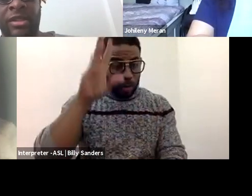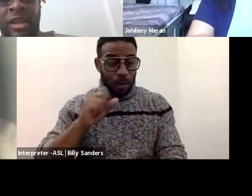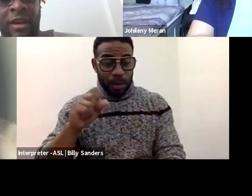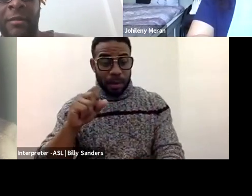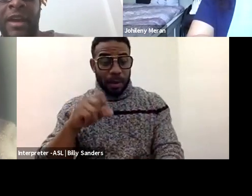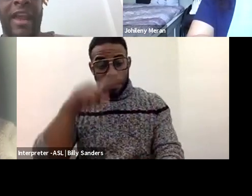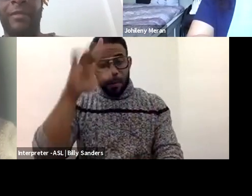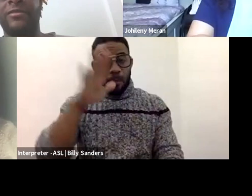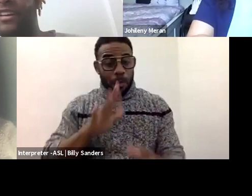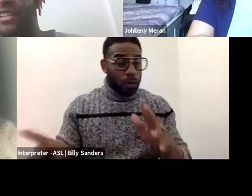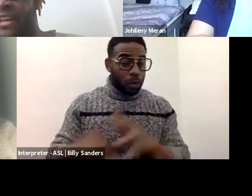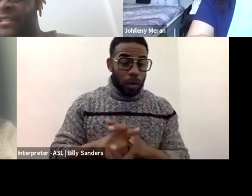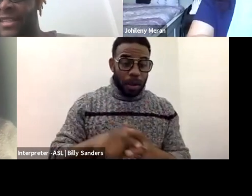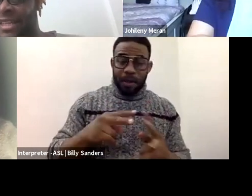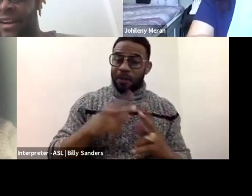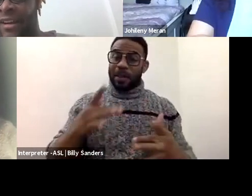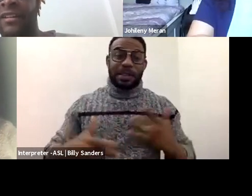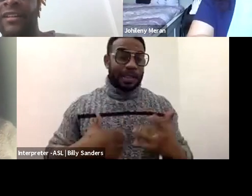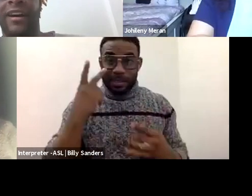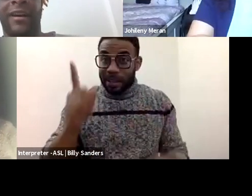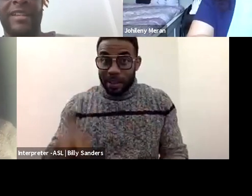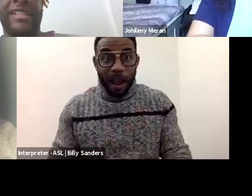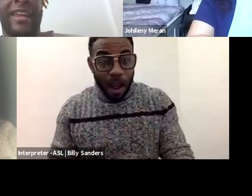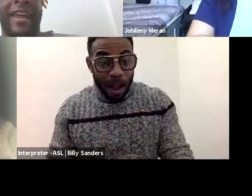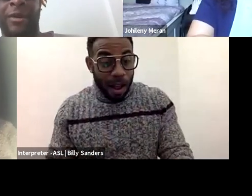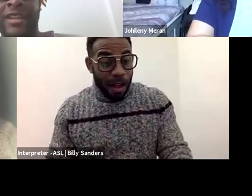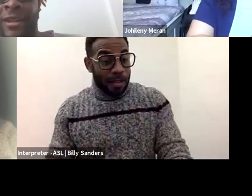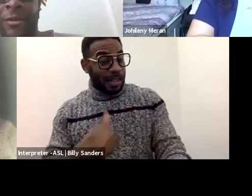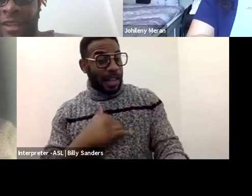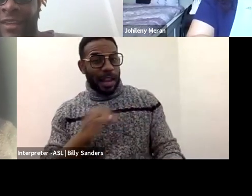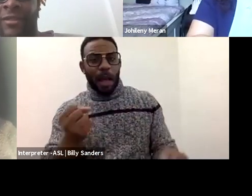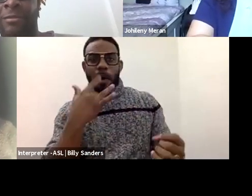who showed up and I was very excited to see her and she had like multicolored weave and